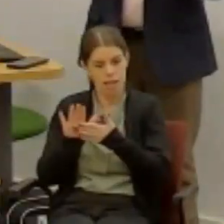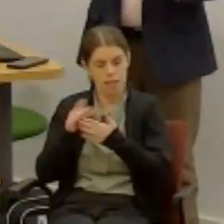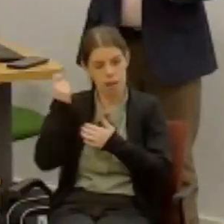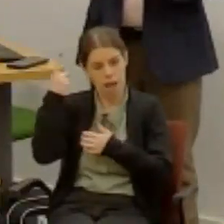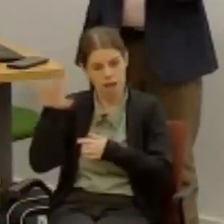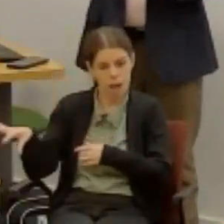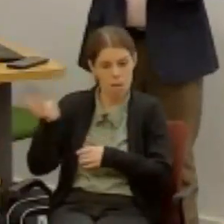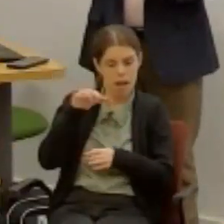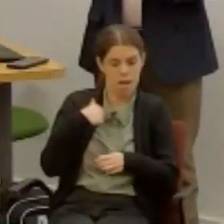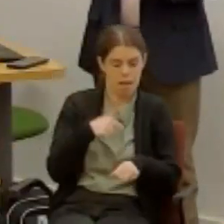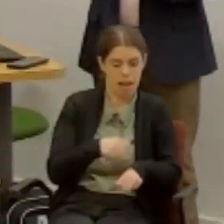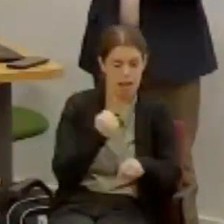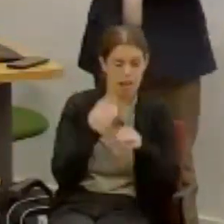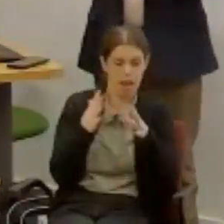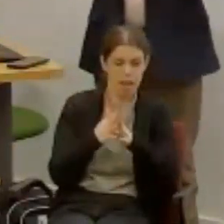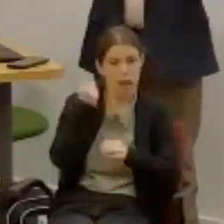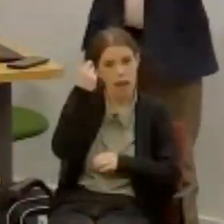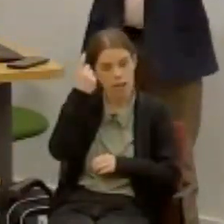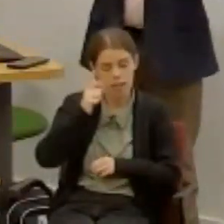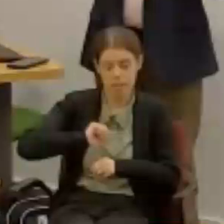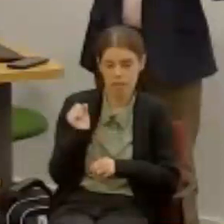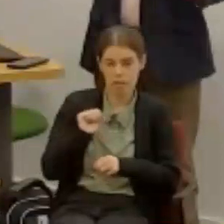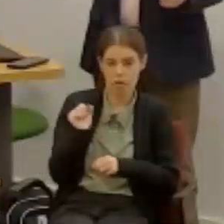Well, this is an idea in Scotland which the UK. Has pinched.